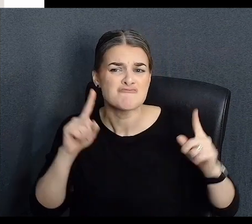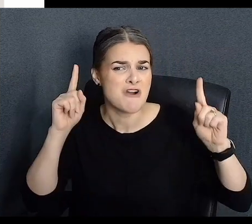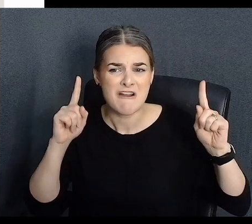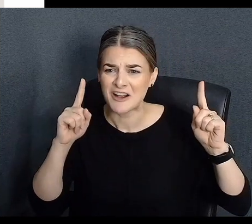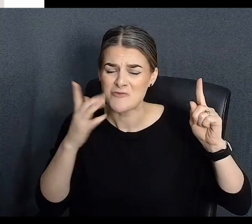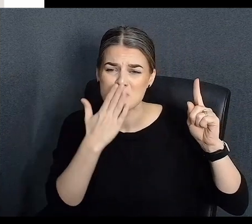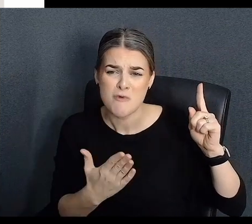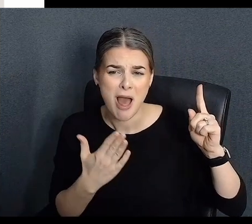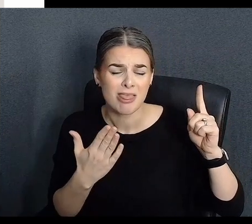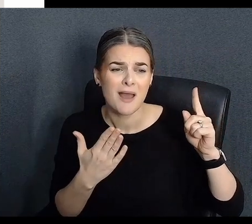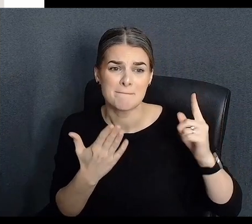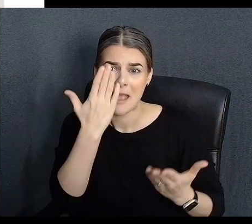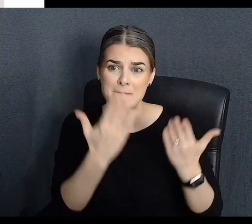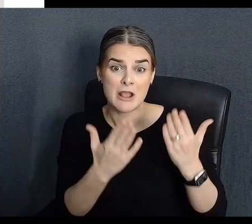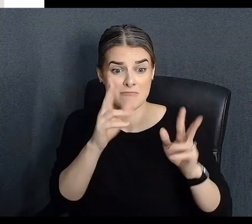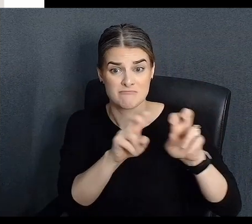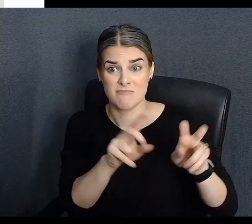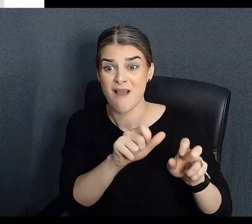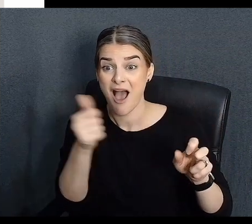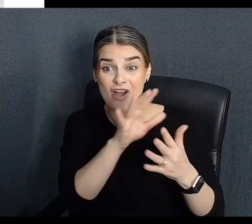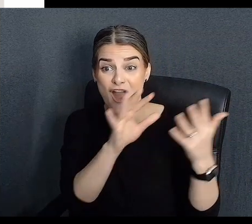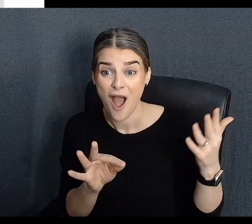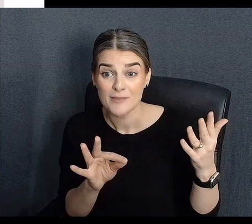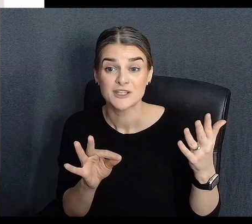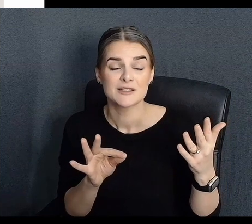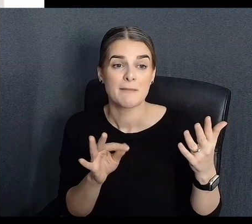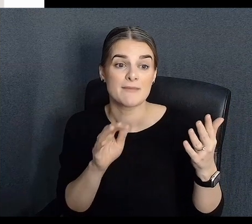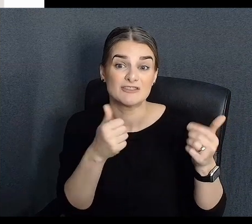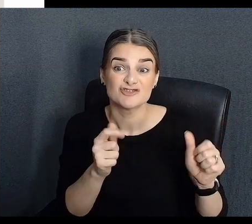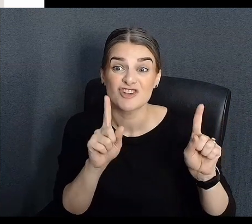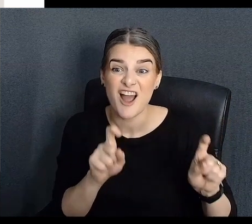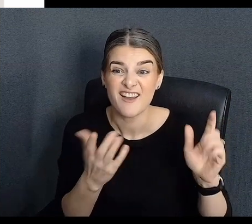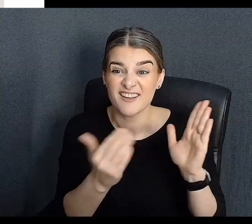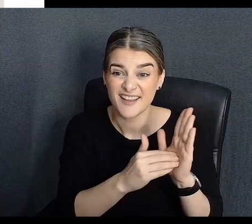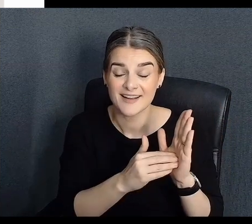Maybe we need to revisit the trials. Maybe we need to tweak some things, or try it again.